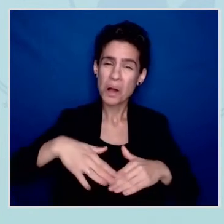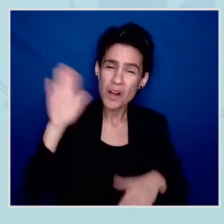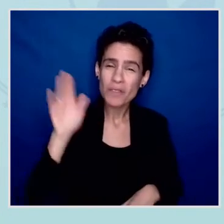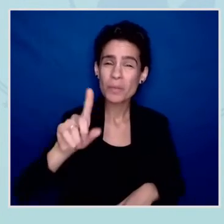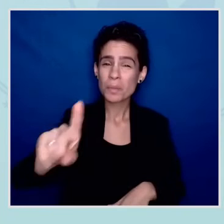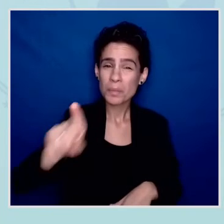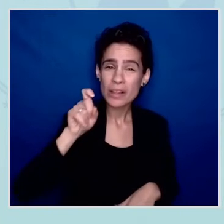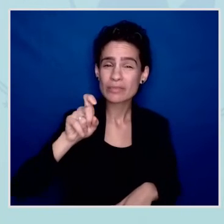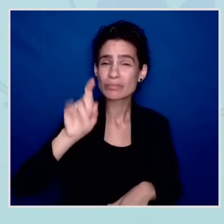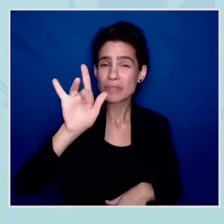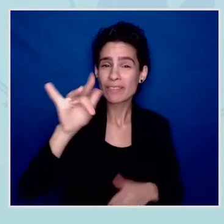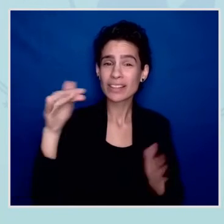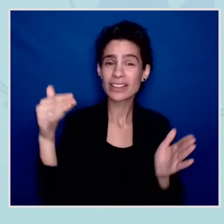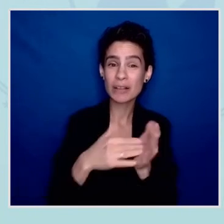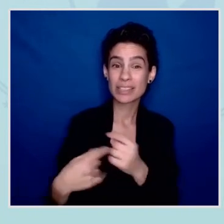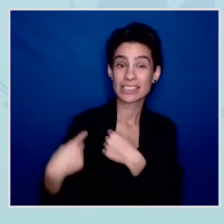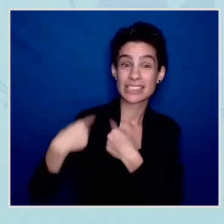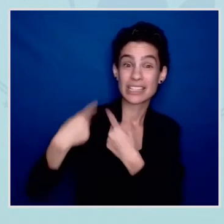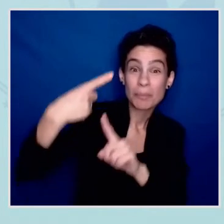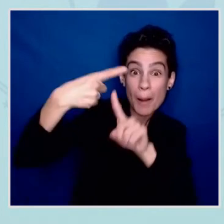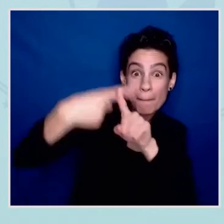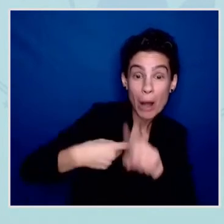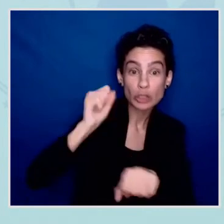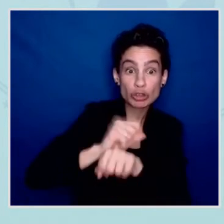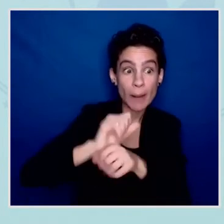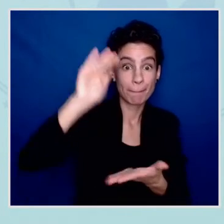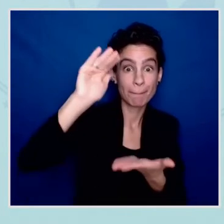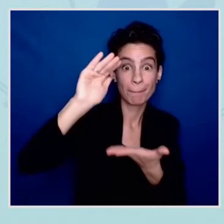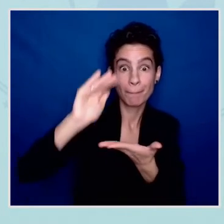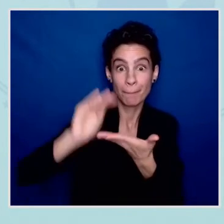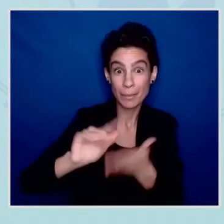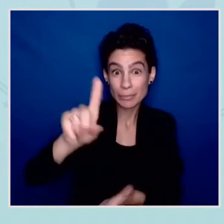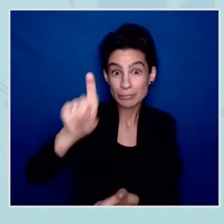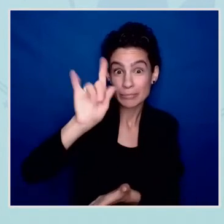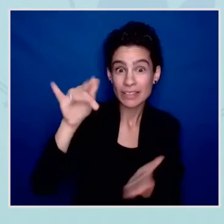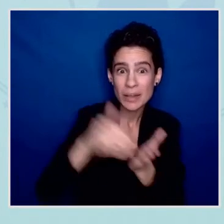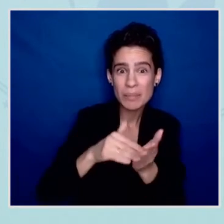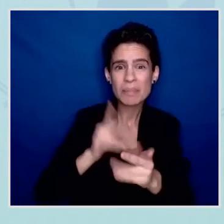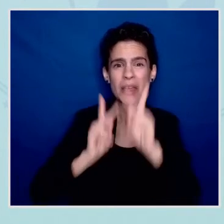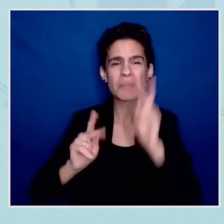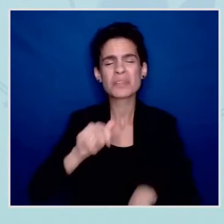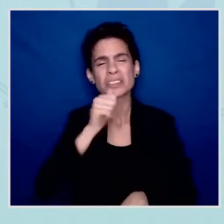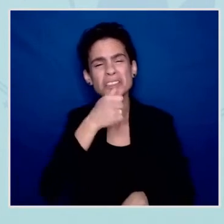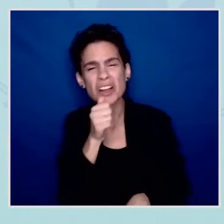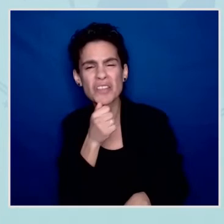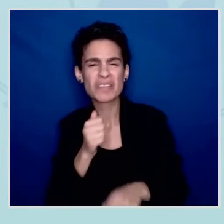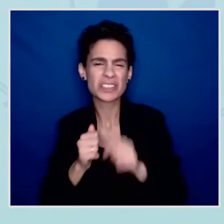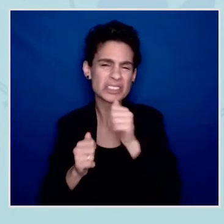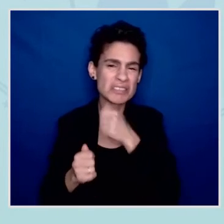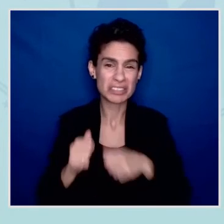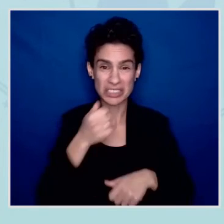GLENN. THAT'S MY NUMBER 1 CONCERN, TO GET THE VIRUS UNDER CONTROL.